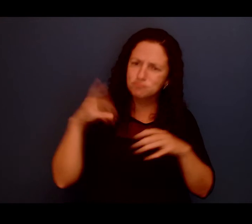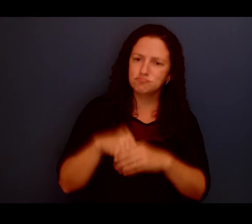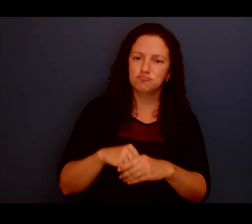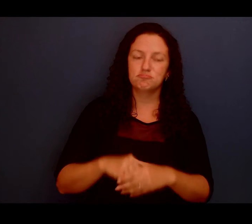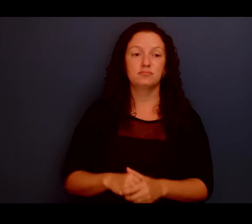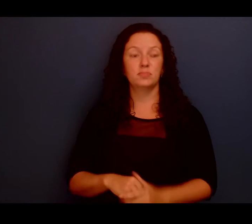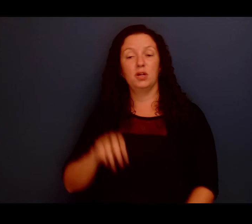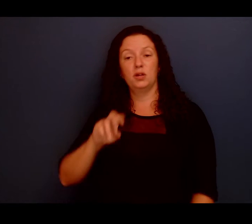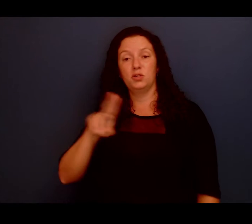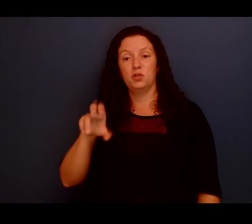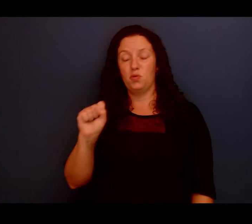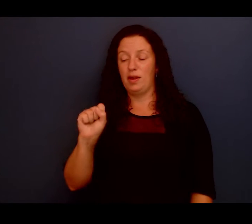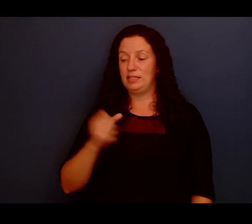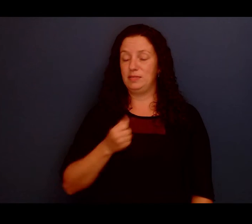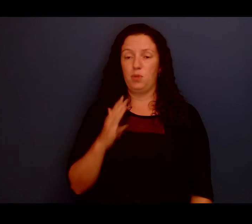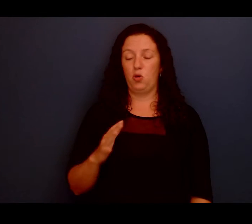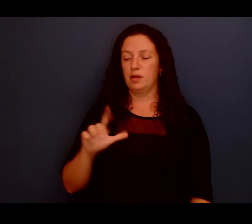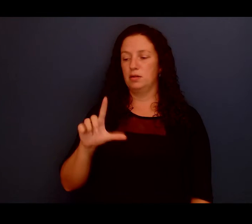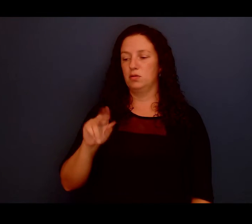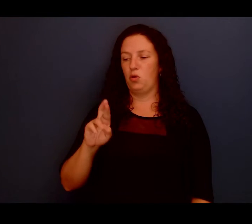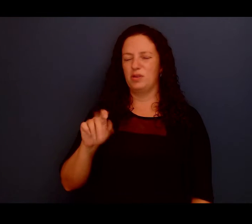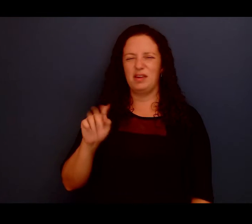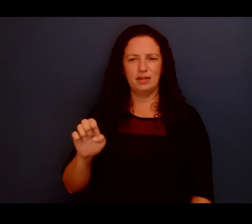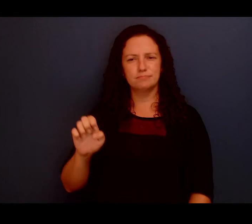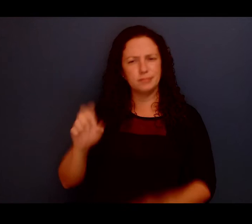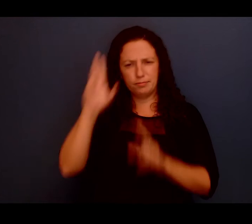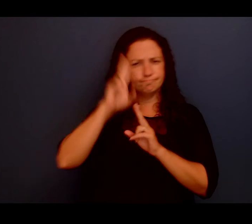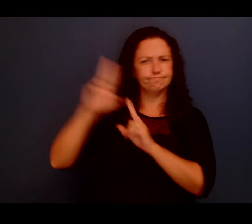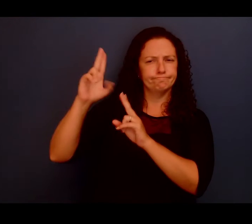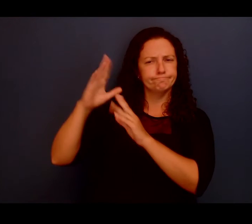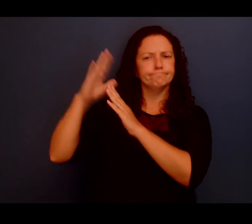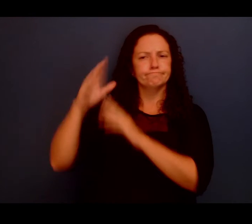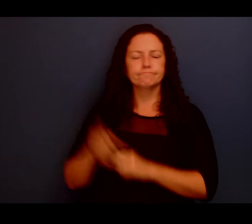U.S. poet Laureate Joy Harjo has said that